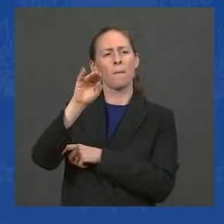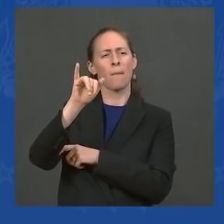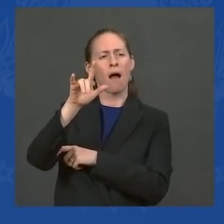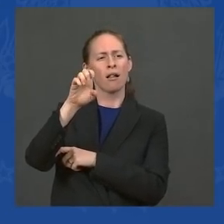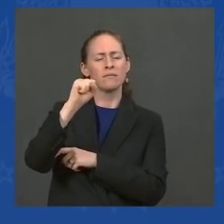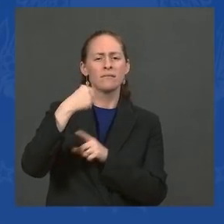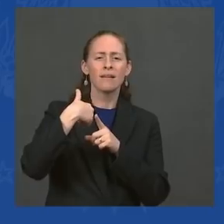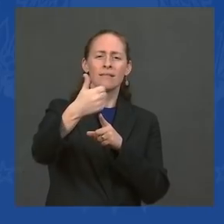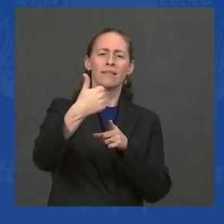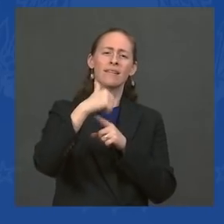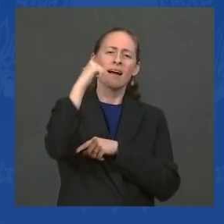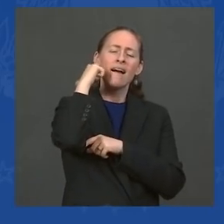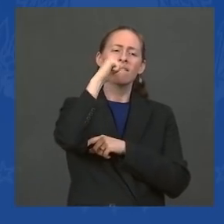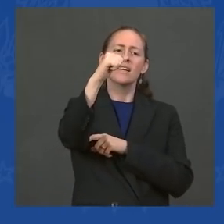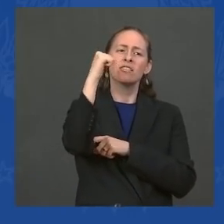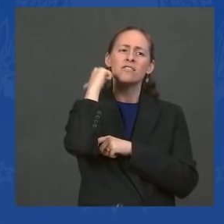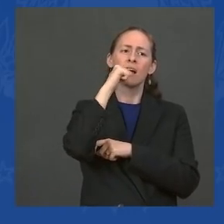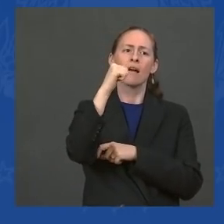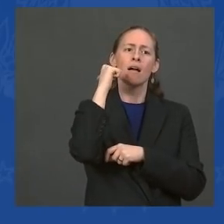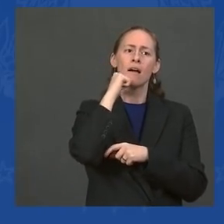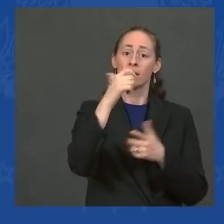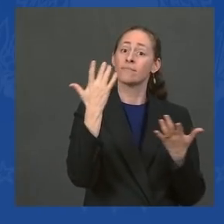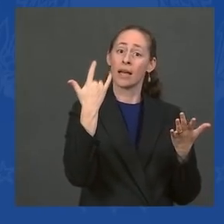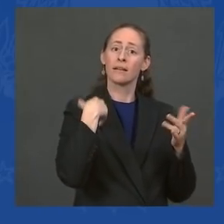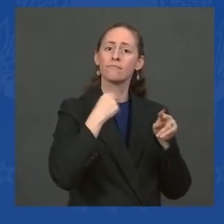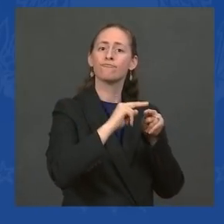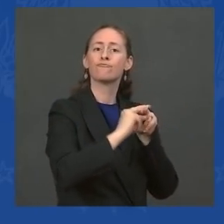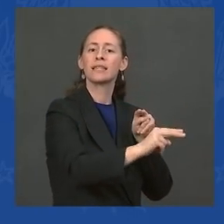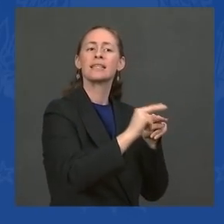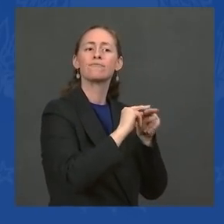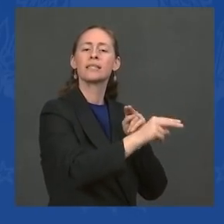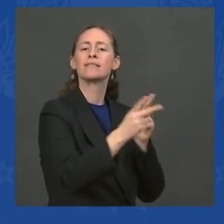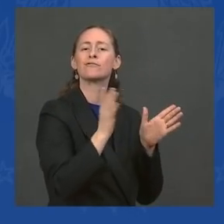I could afford the train; it was cheaper to be able to take every day